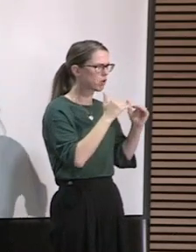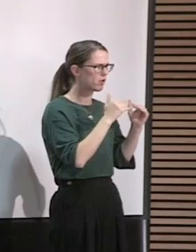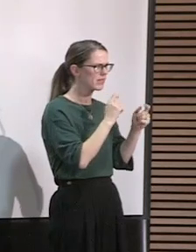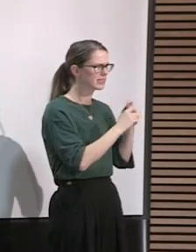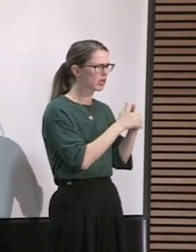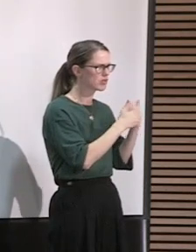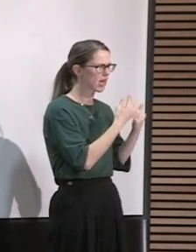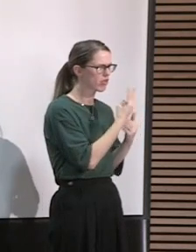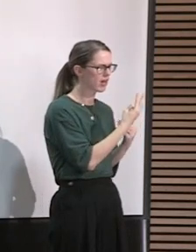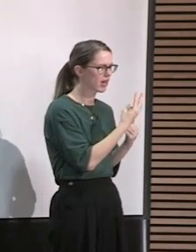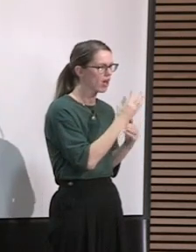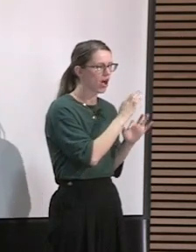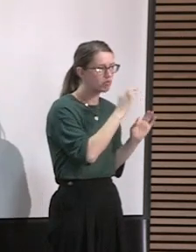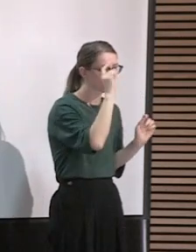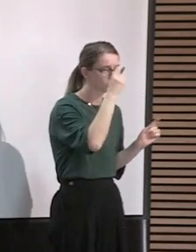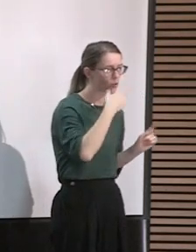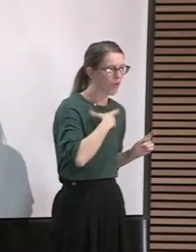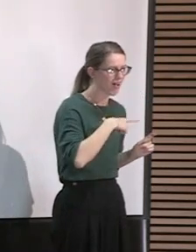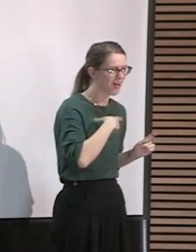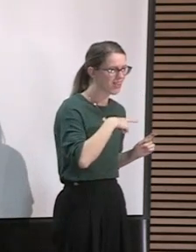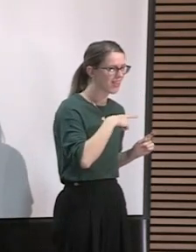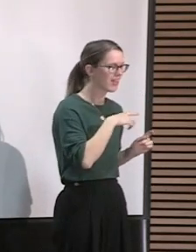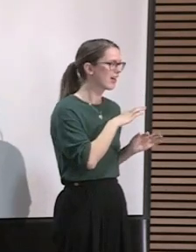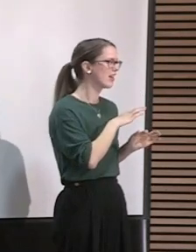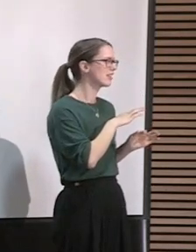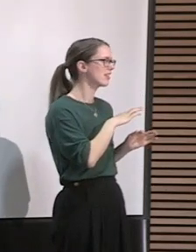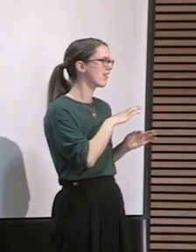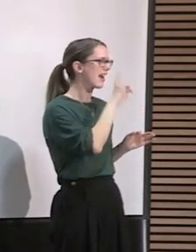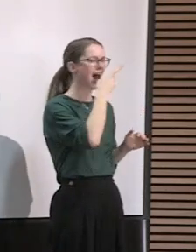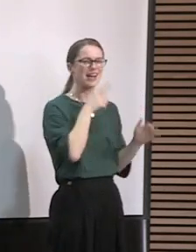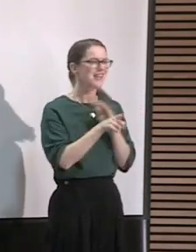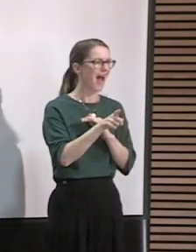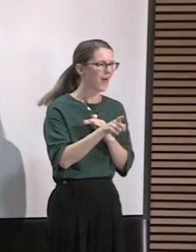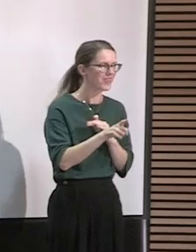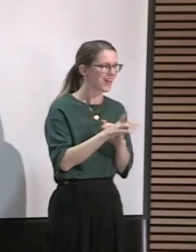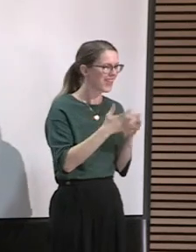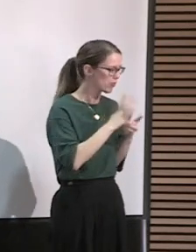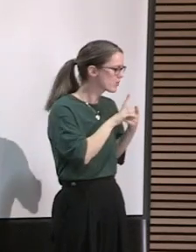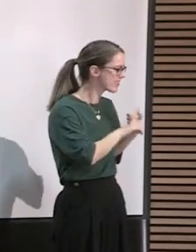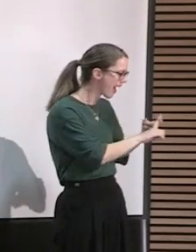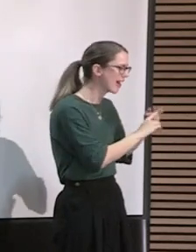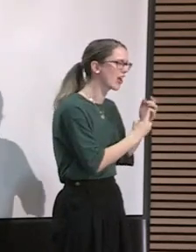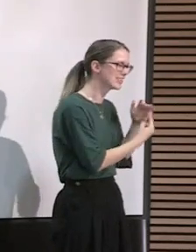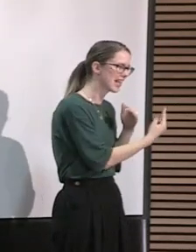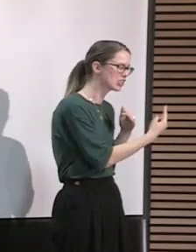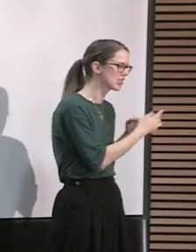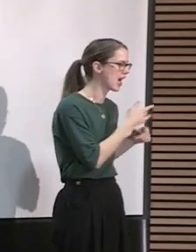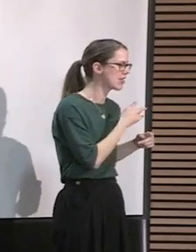differential. You know, I am not concerned about the level of Day 3 testing. The reason I'm not concerned about it is